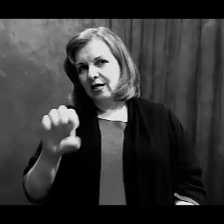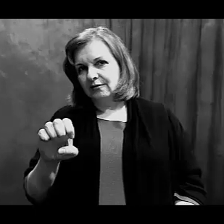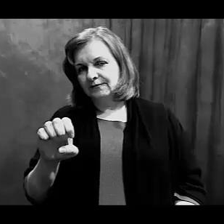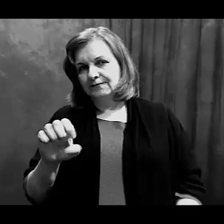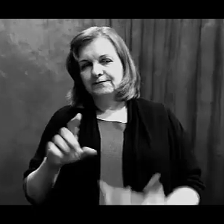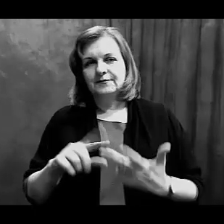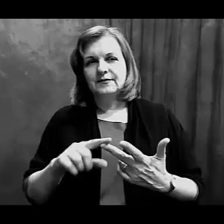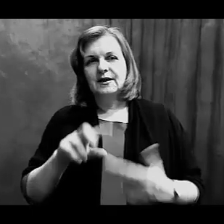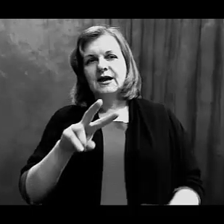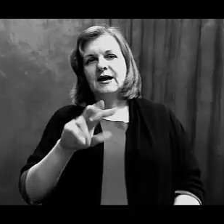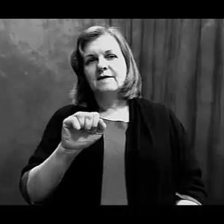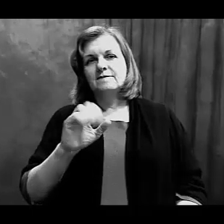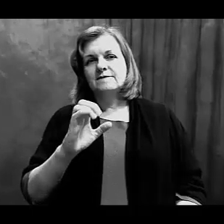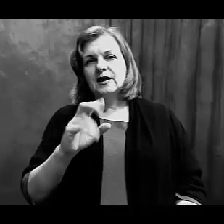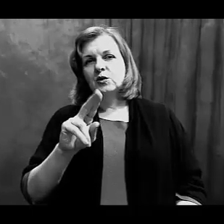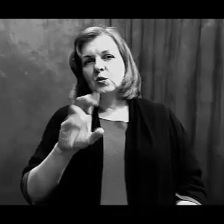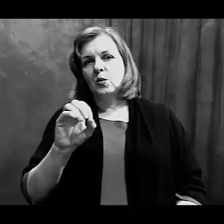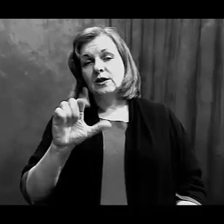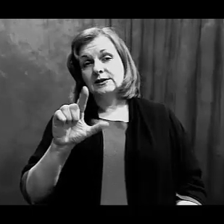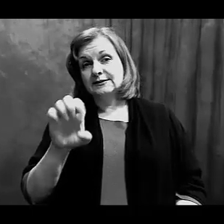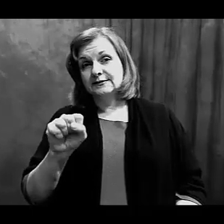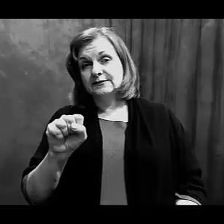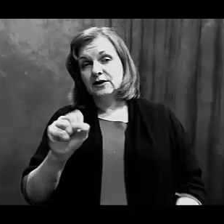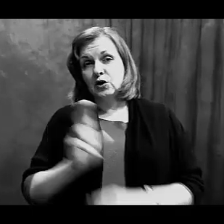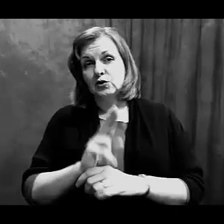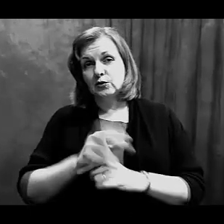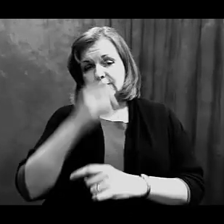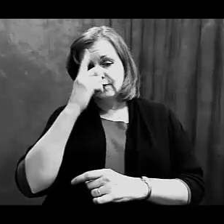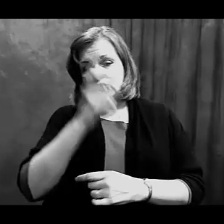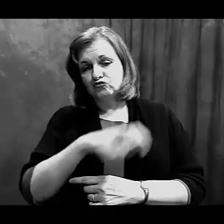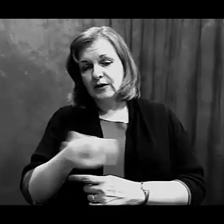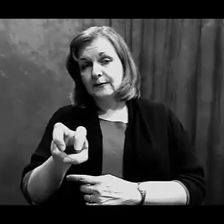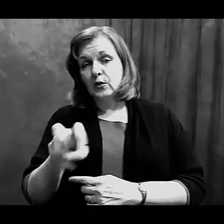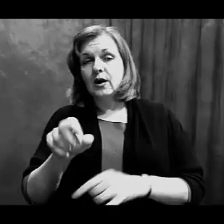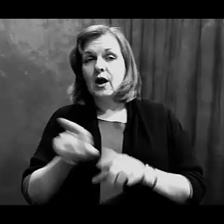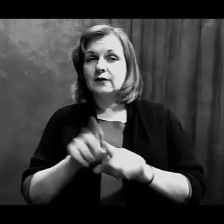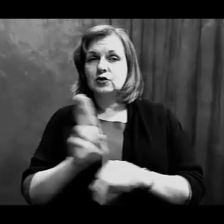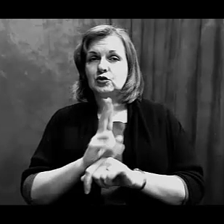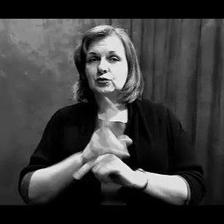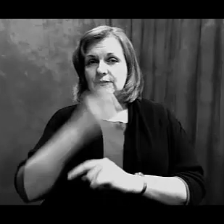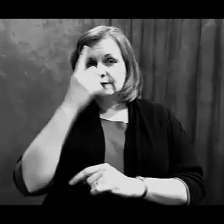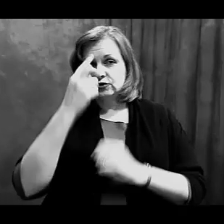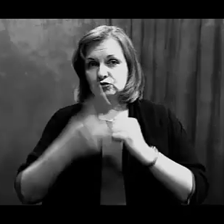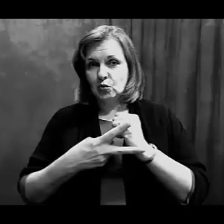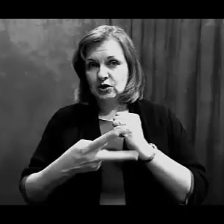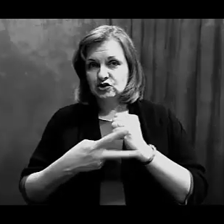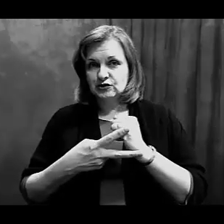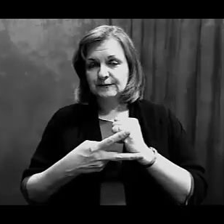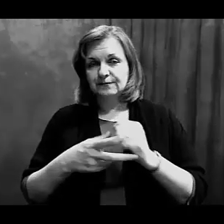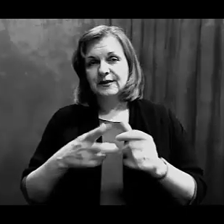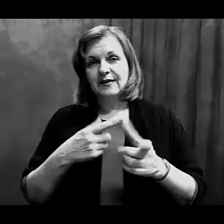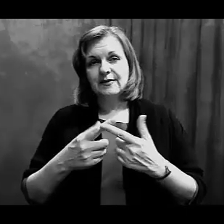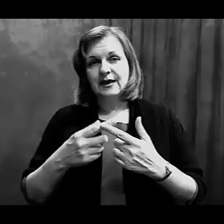vacuoles are transport or storage